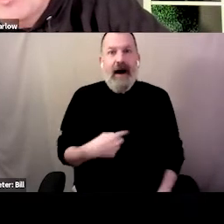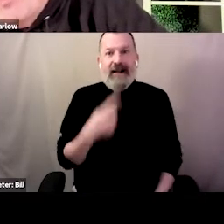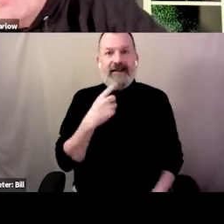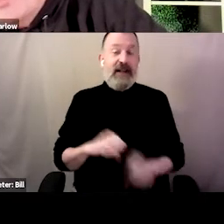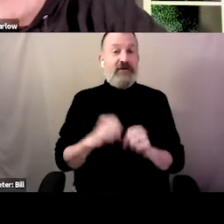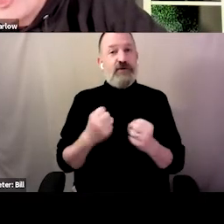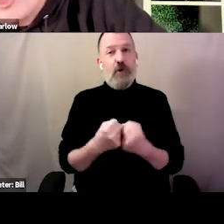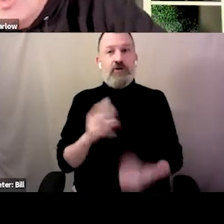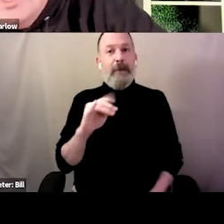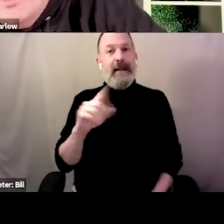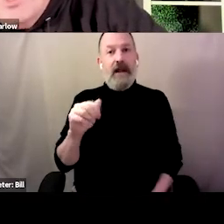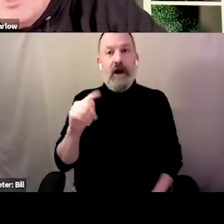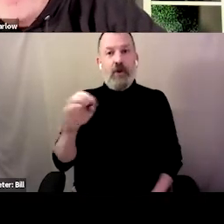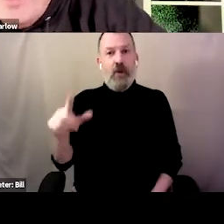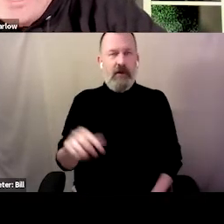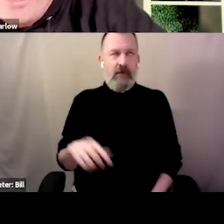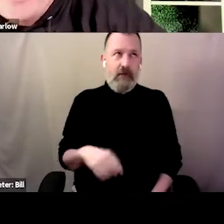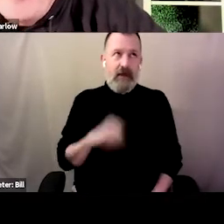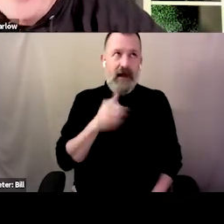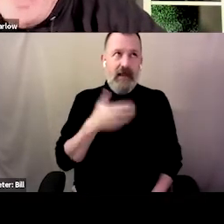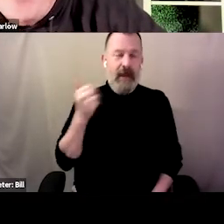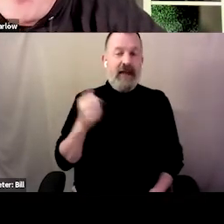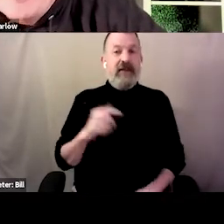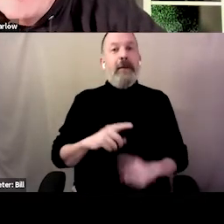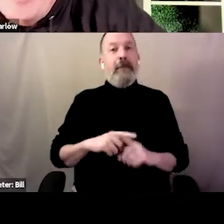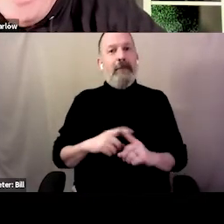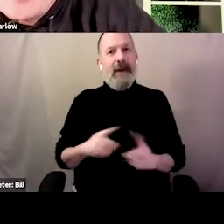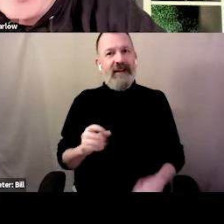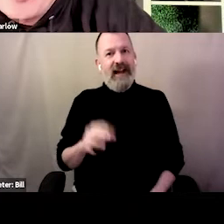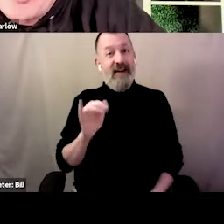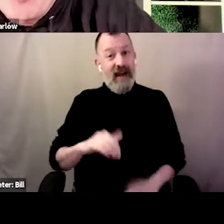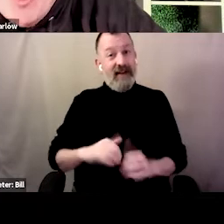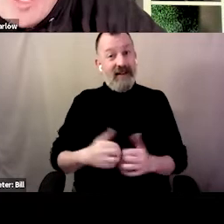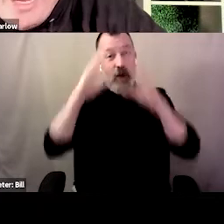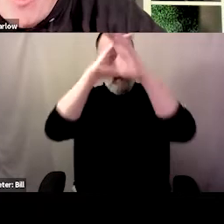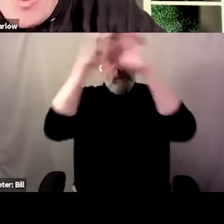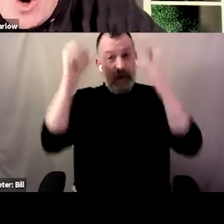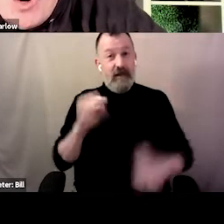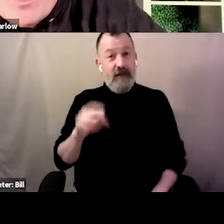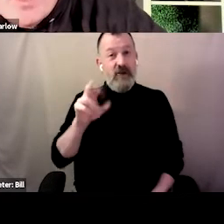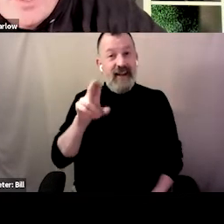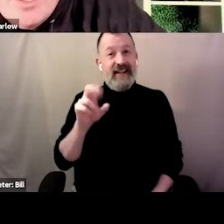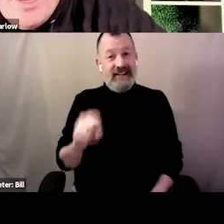and probably not a very good one. On the other hand, if it's how the President of the United States is going to communicate with the world. Right.